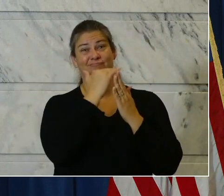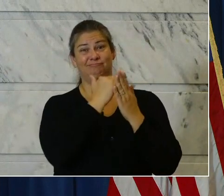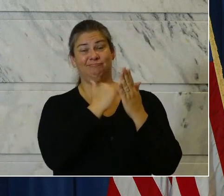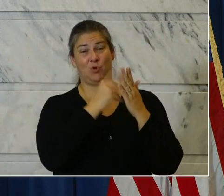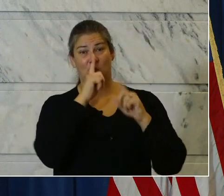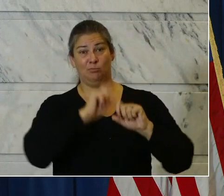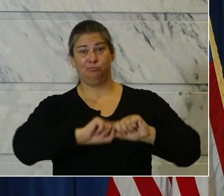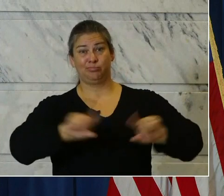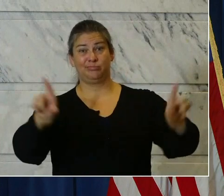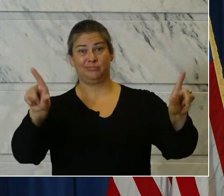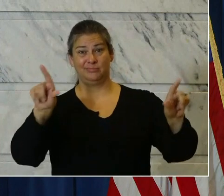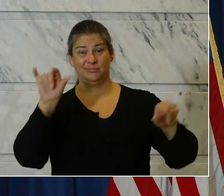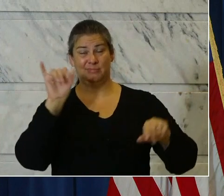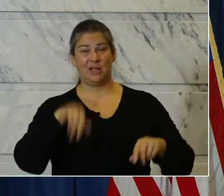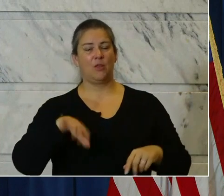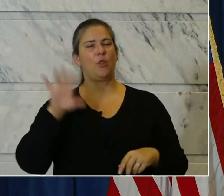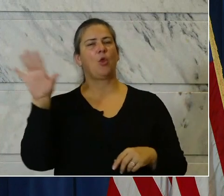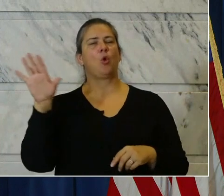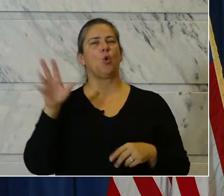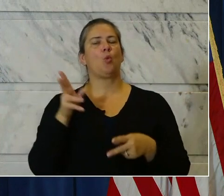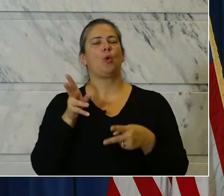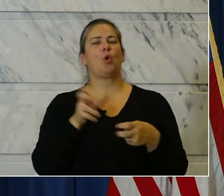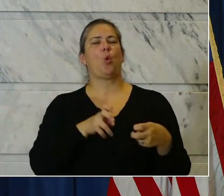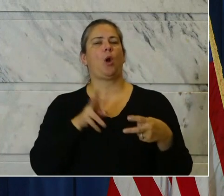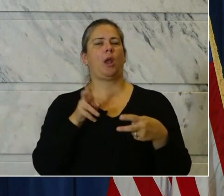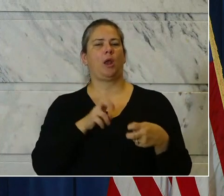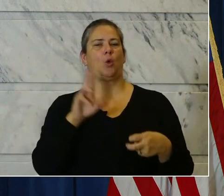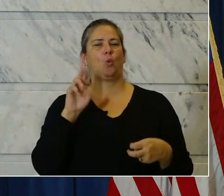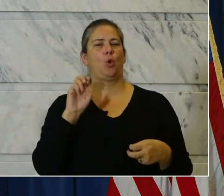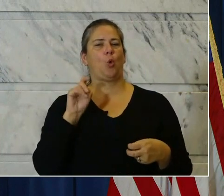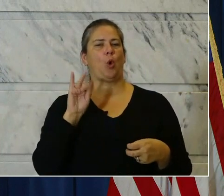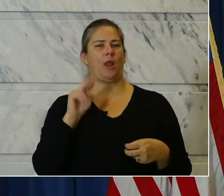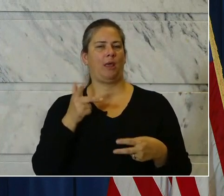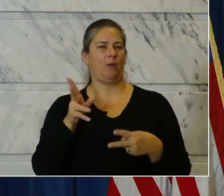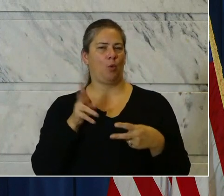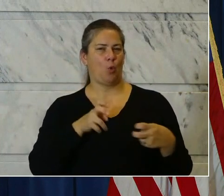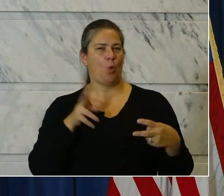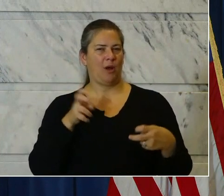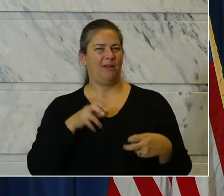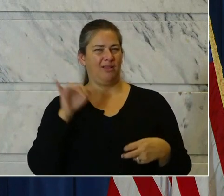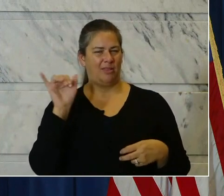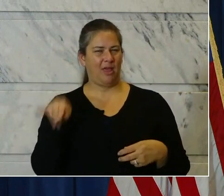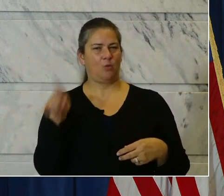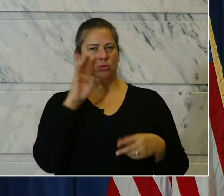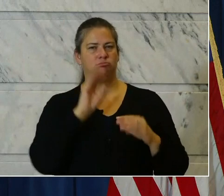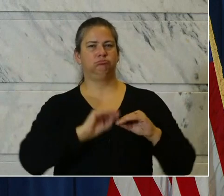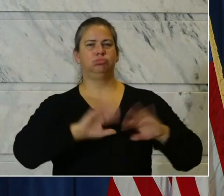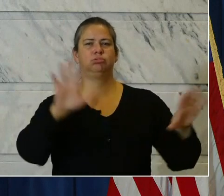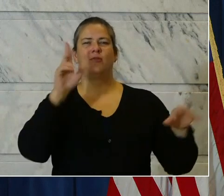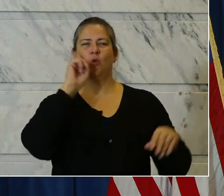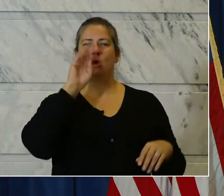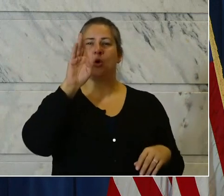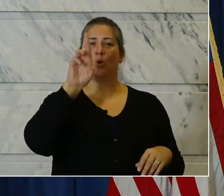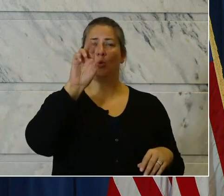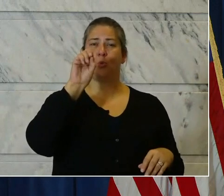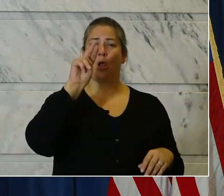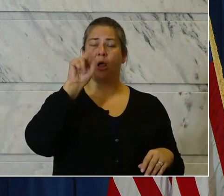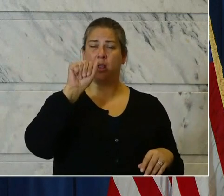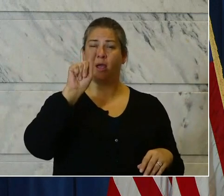THREE AT ALL LEVELS OF PEOPLE NOT. THE QUESTION IS WITH THE